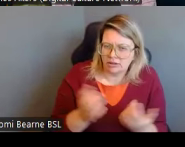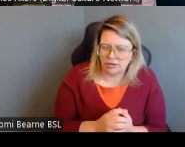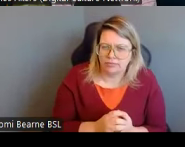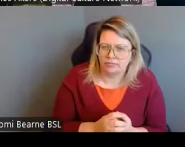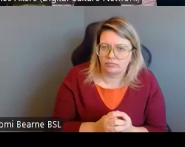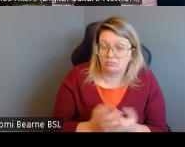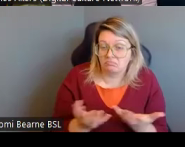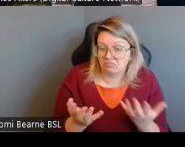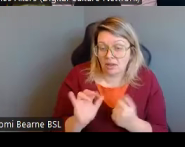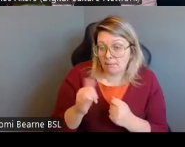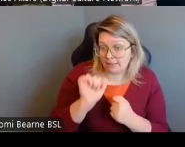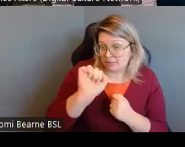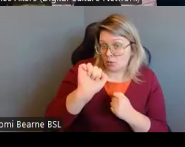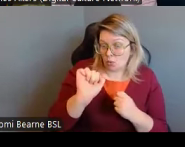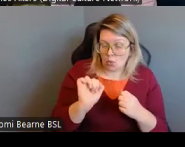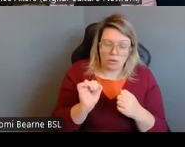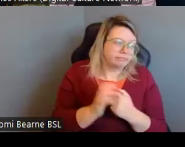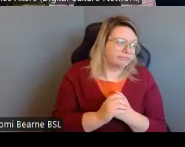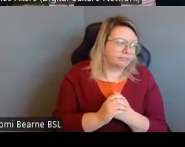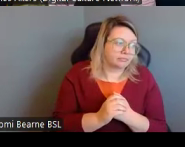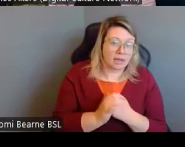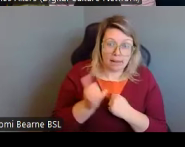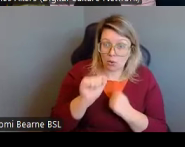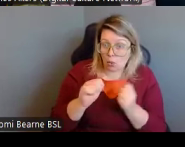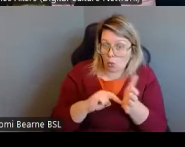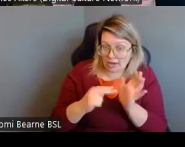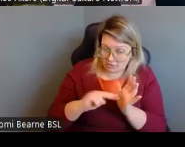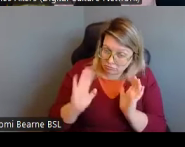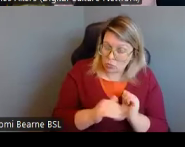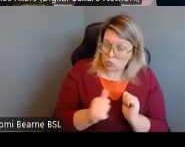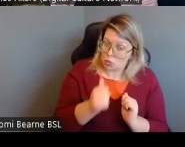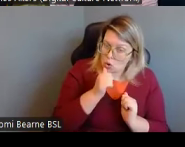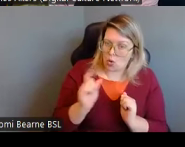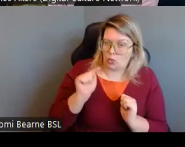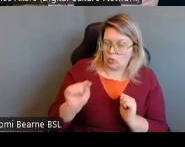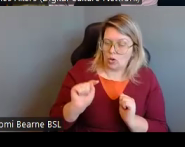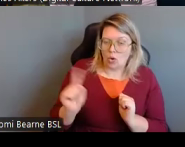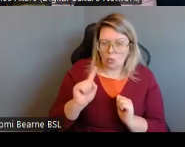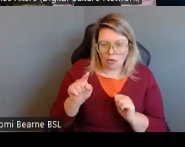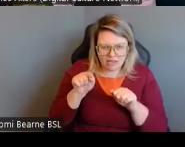In your organization, everyone might know what that is, the priority part of data or the systems you're using to collect that.